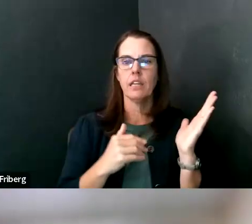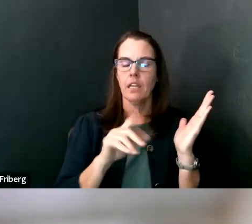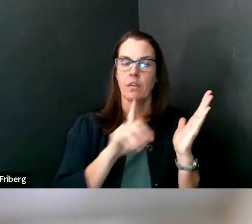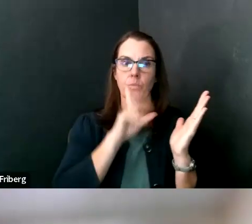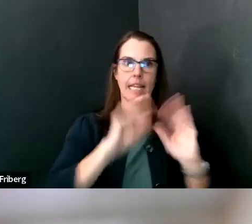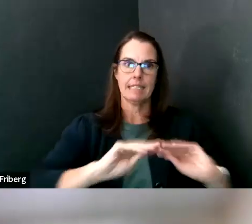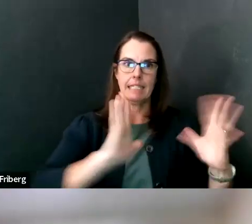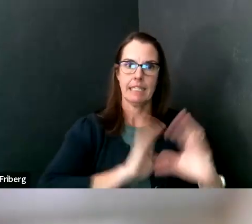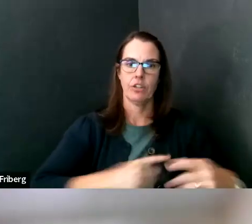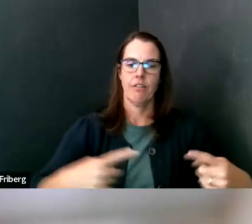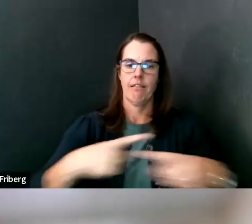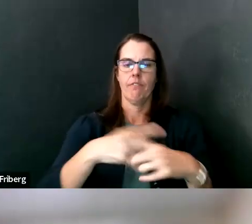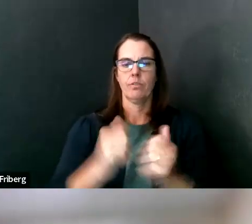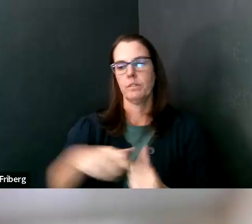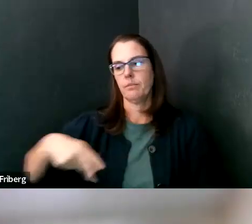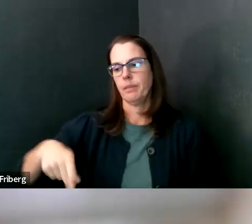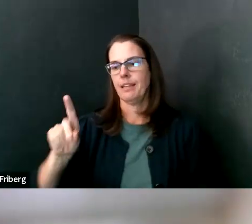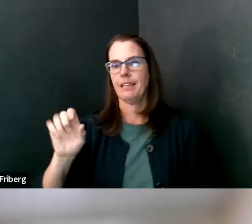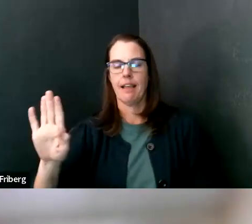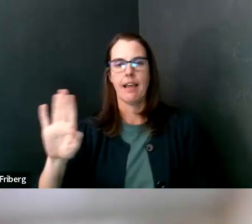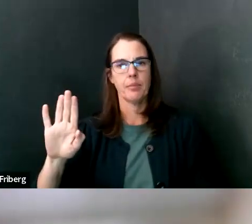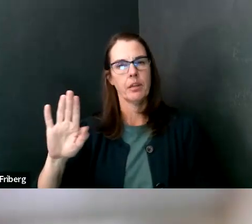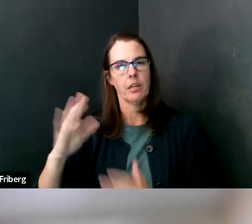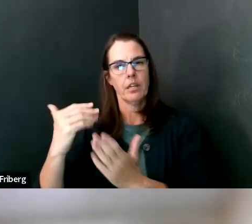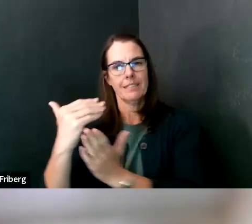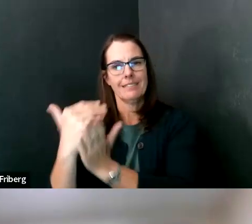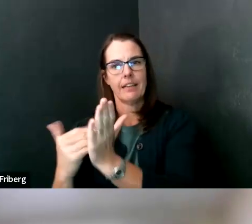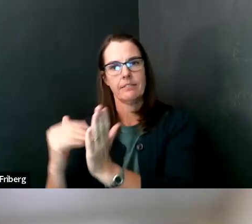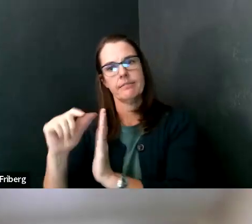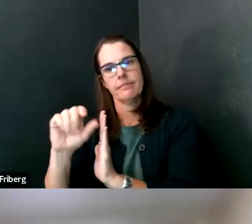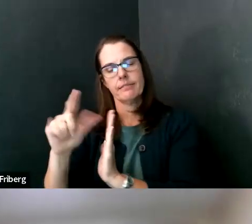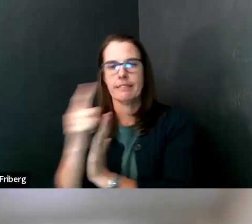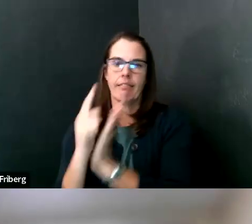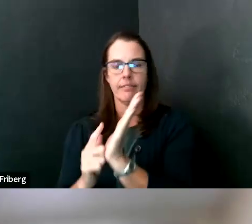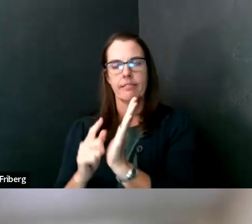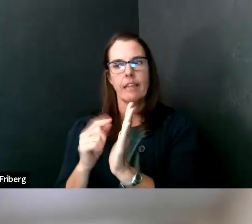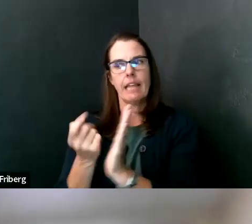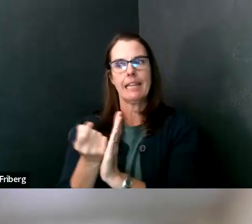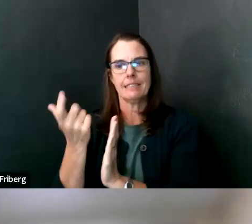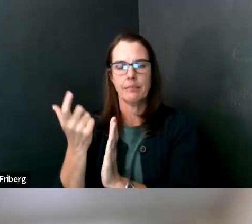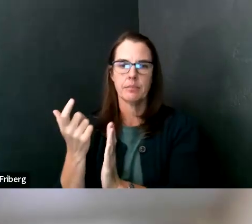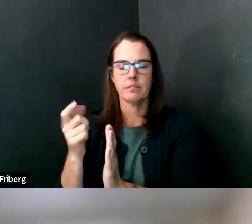uh, with the PDF statute. The statute explicitly exempts orphan designated drugs from affordability